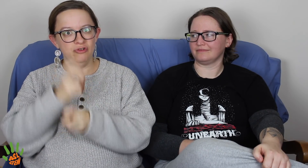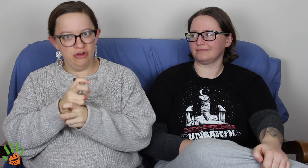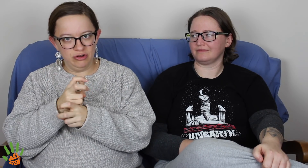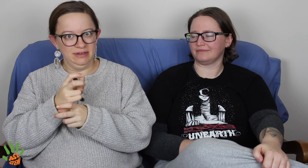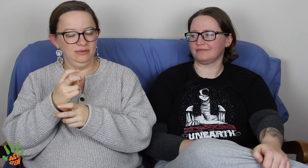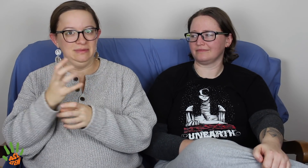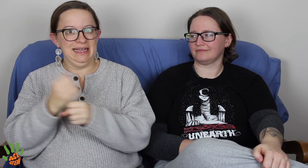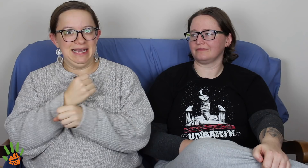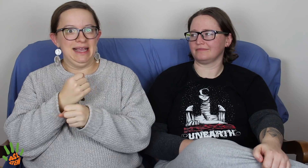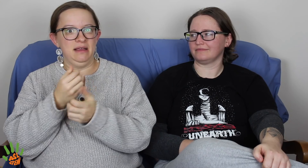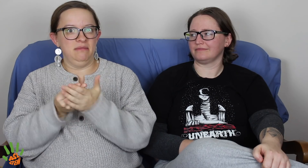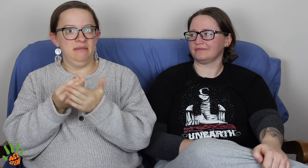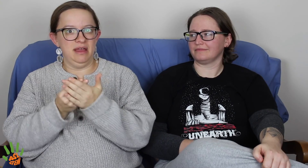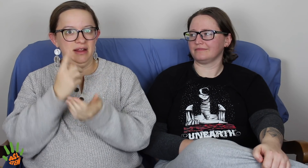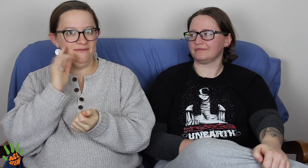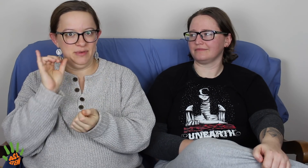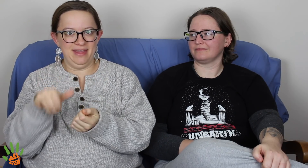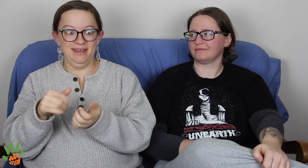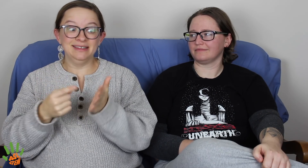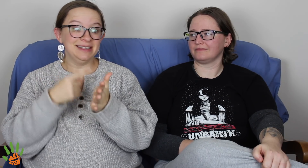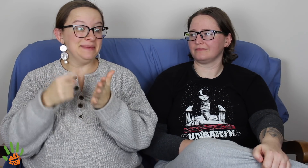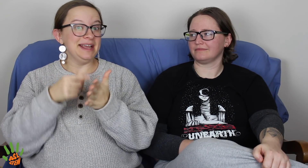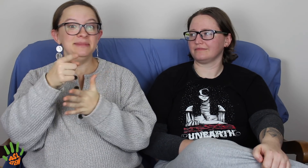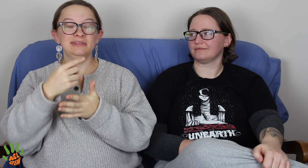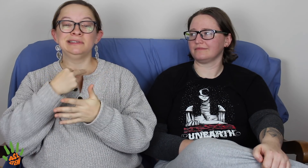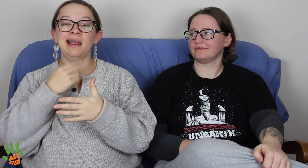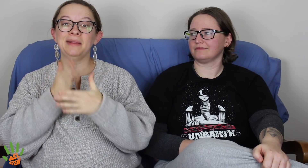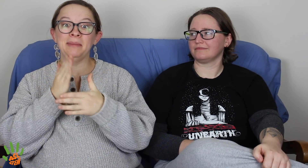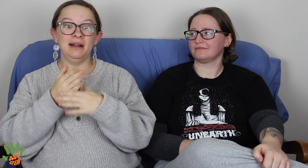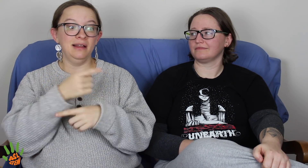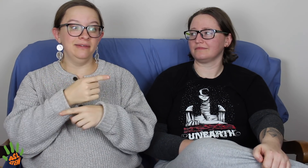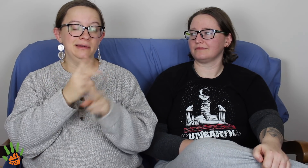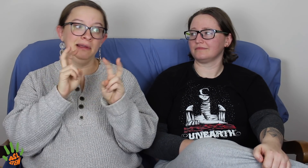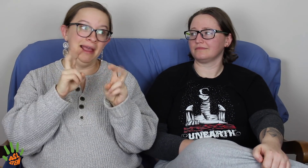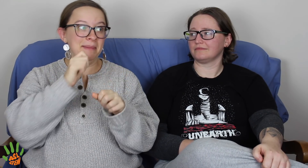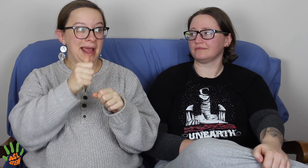it makes it really hard to be able to afford that. Sometimes you're stuck in the middle of